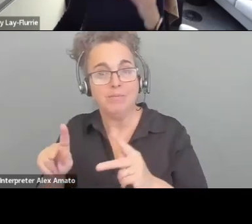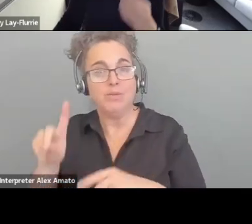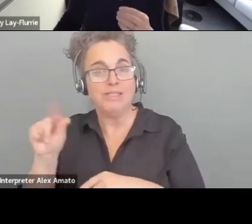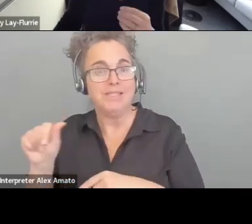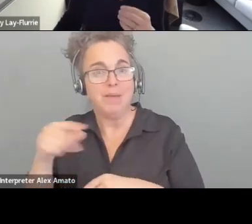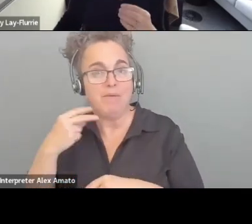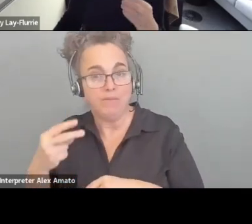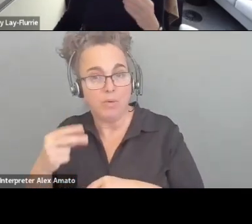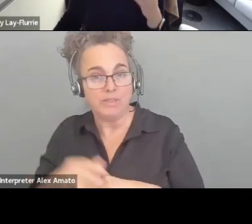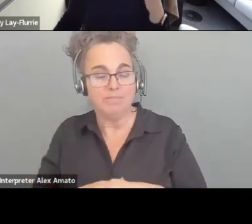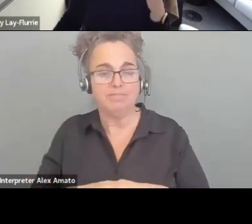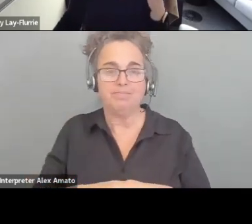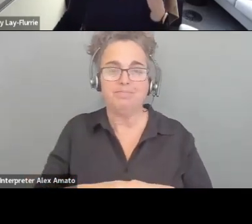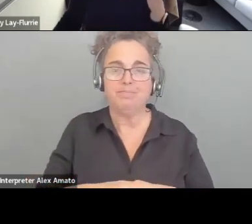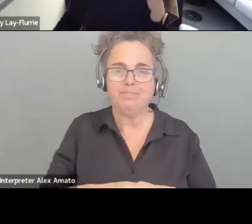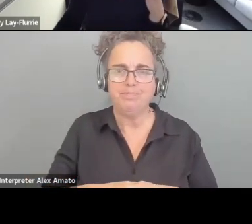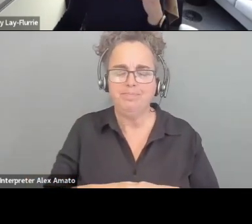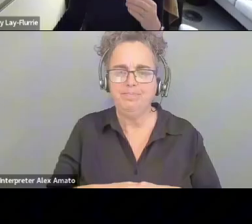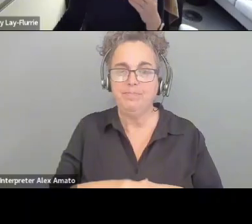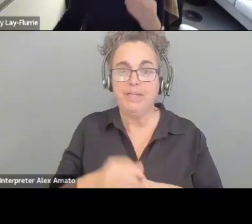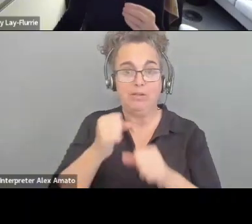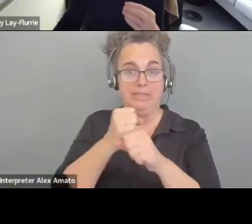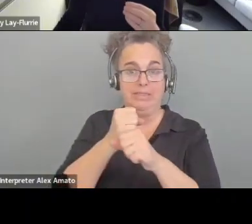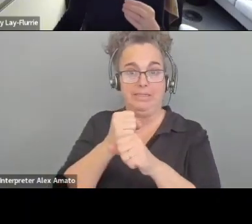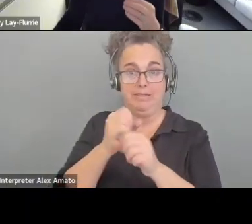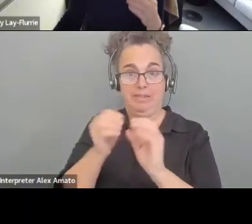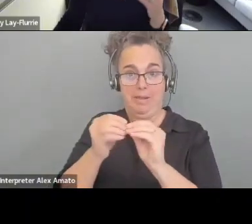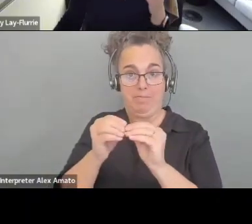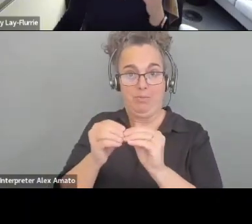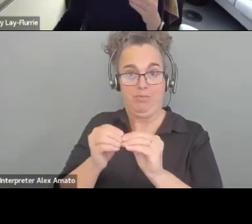Our statistics now that we are two years into this,